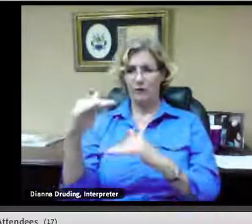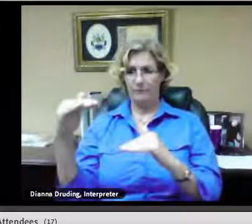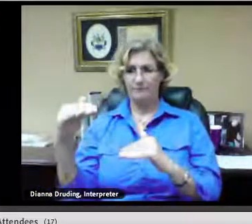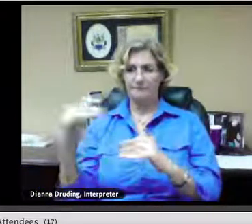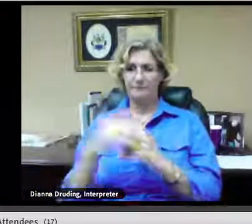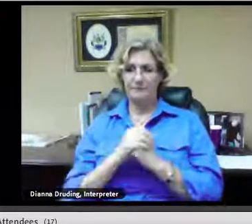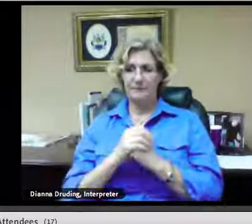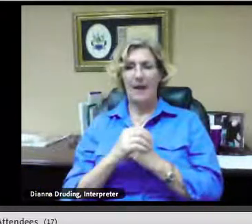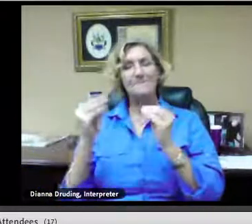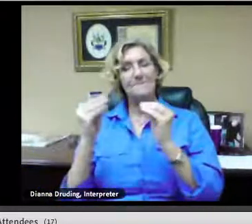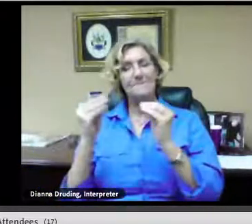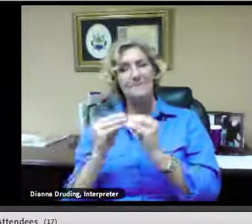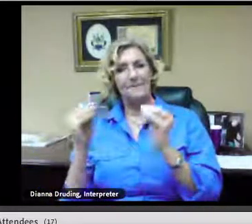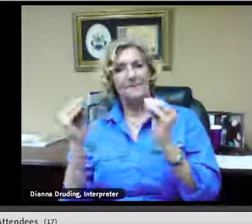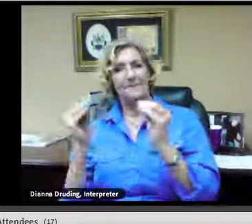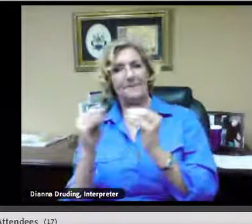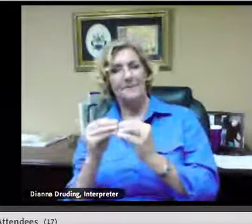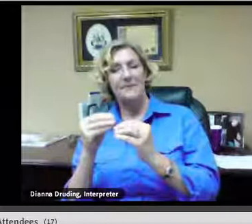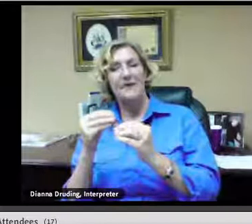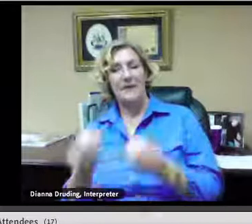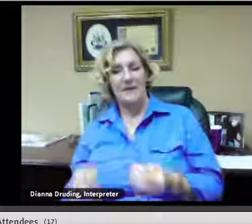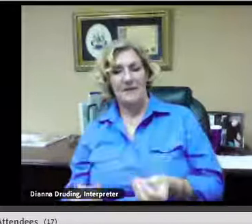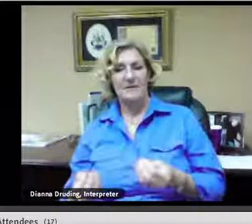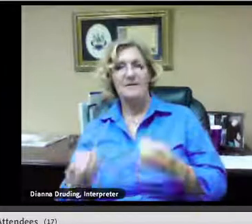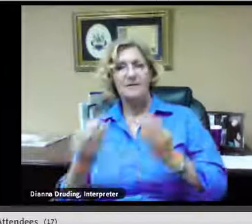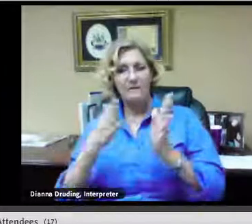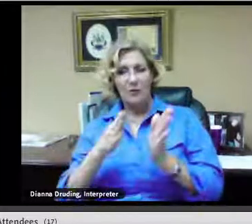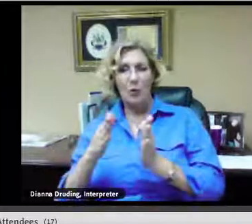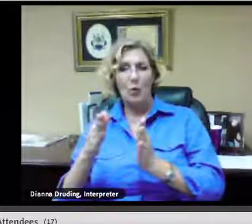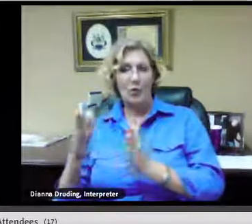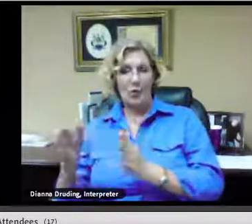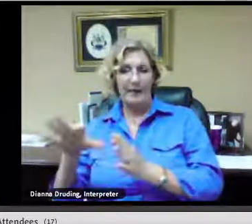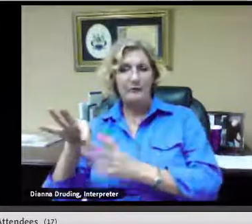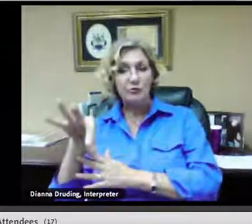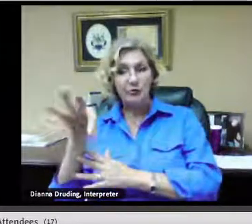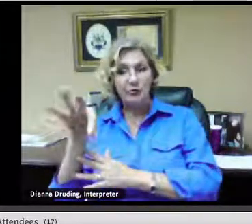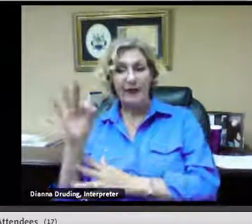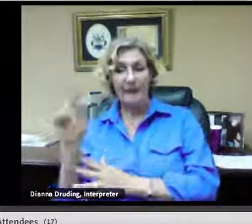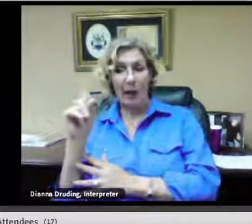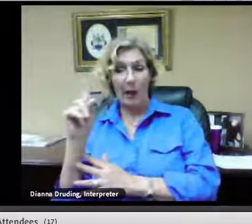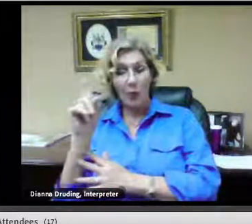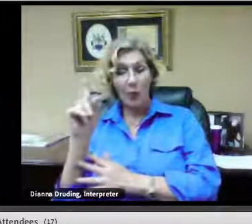where ableism is operating, and if we can name it, if we can claim it,